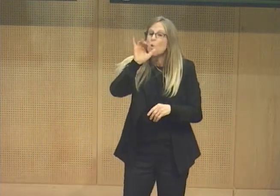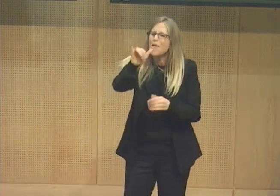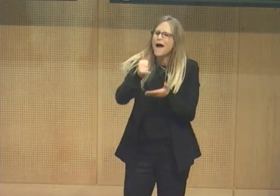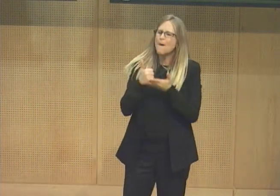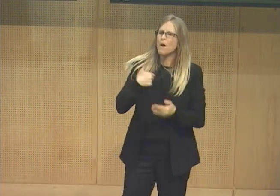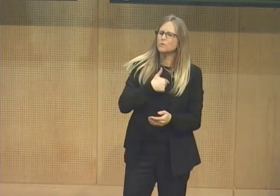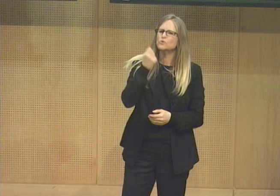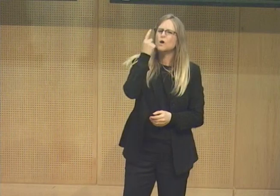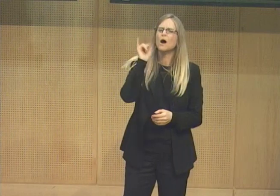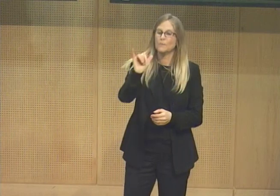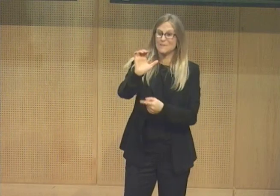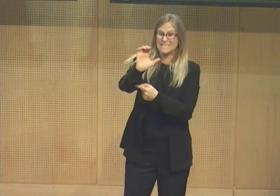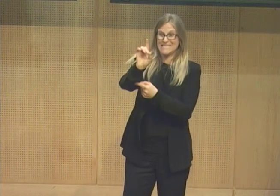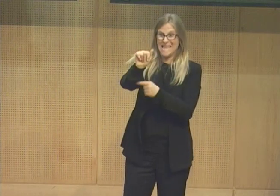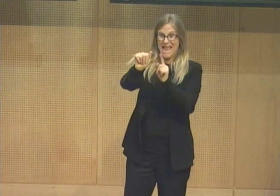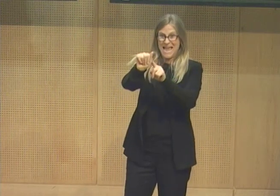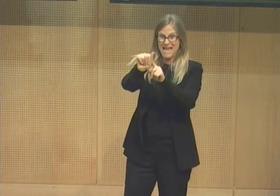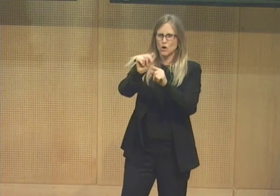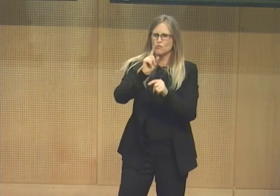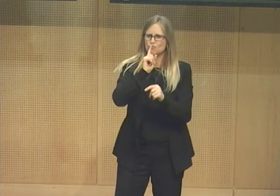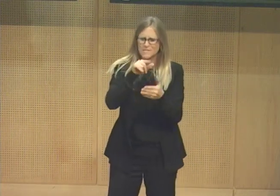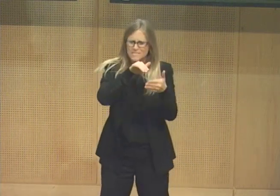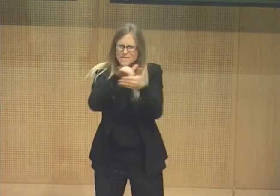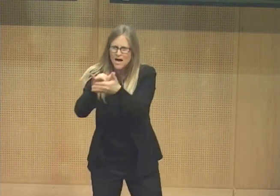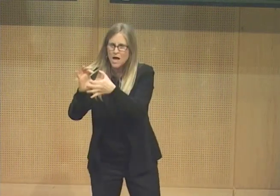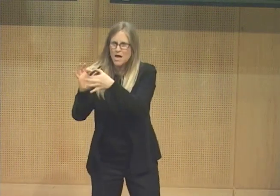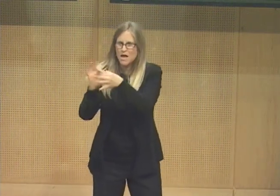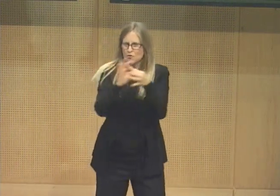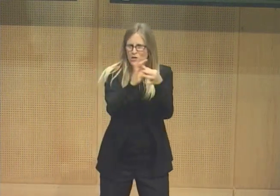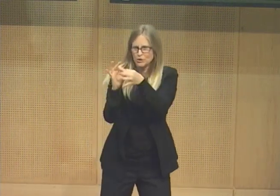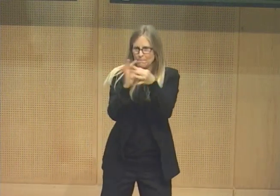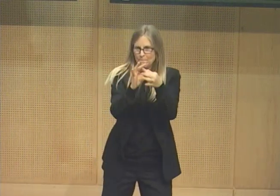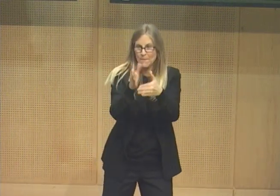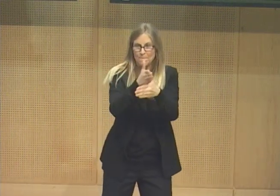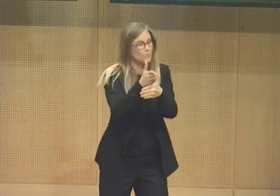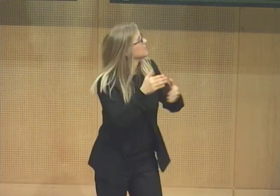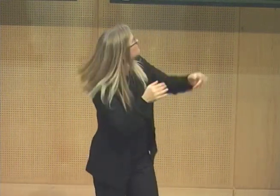So CDA helps us to study the interrelationship